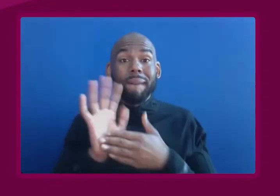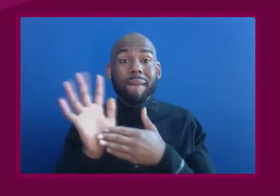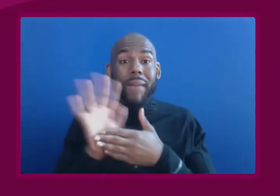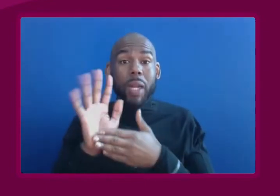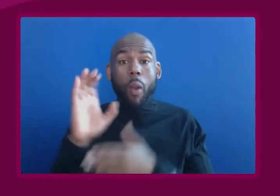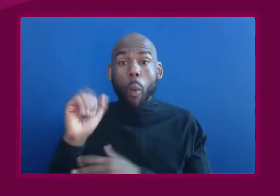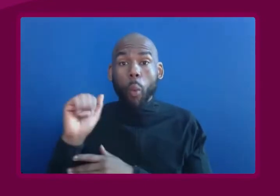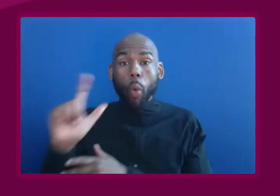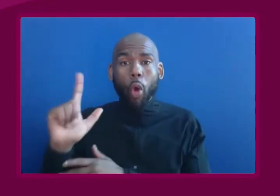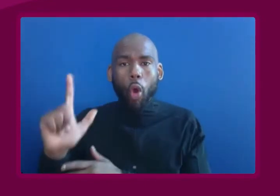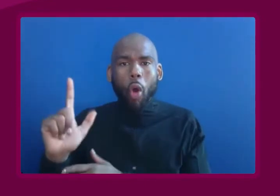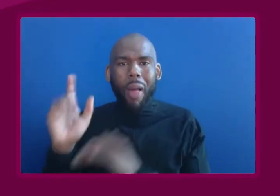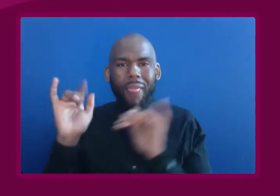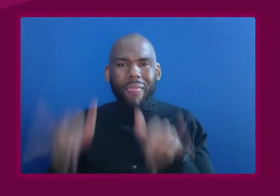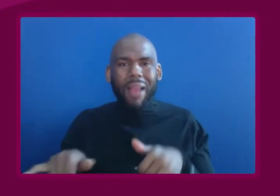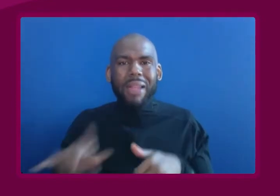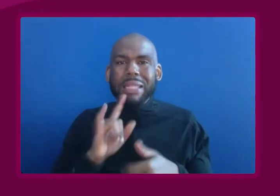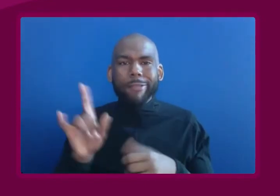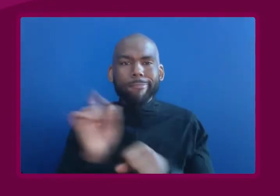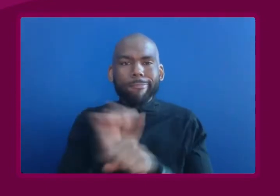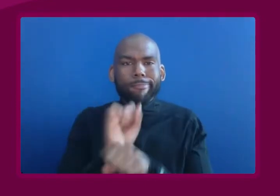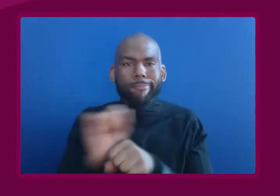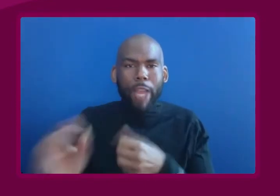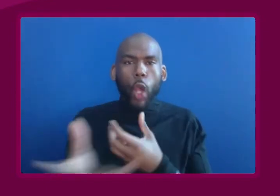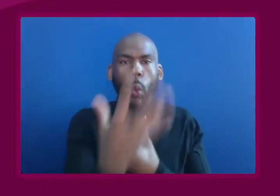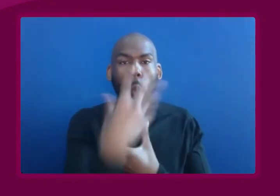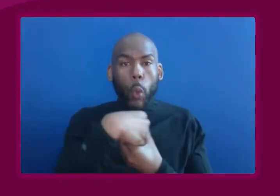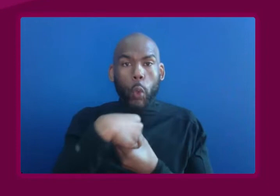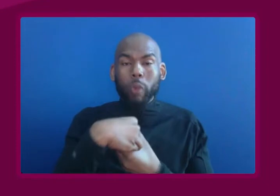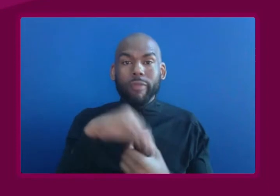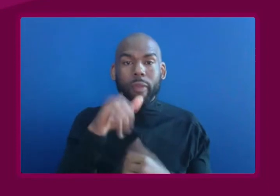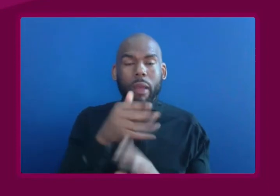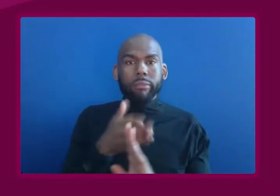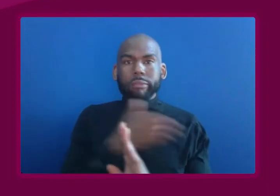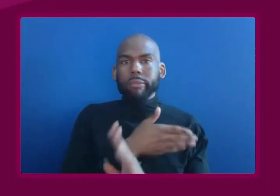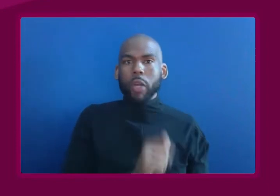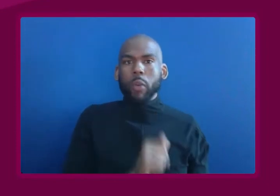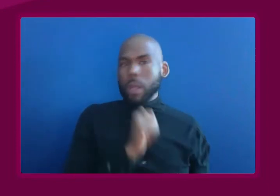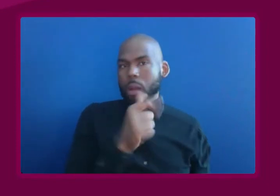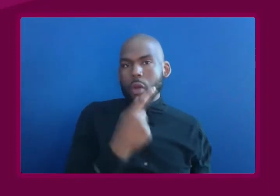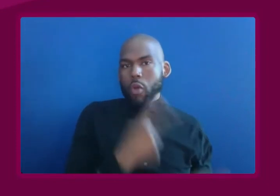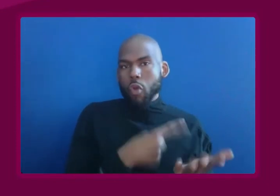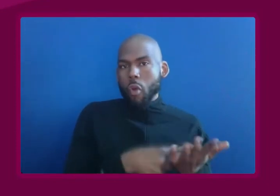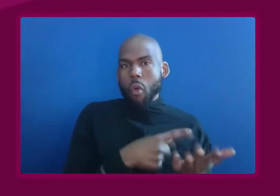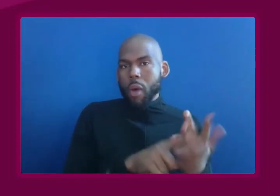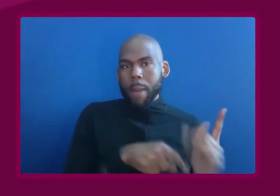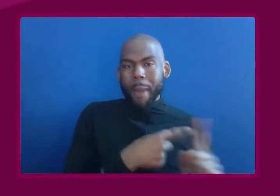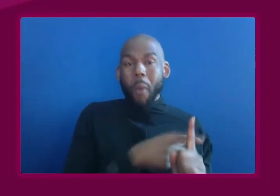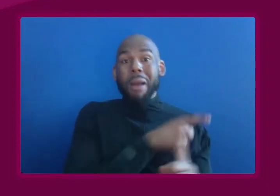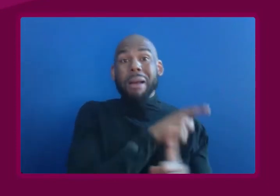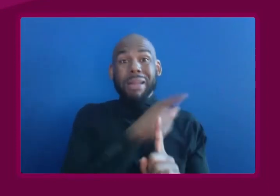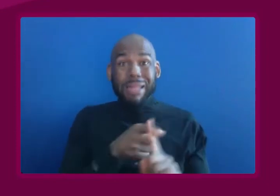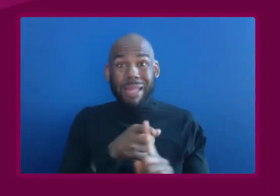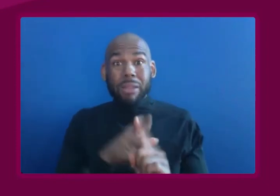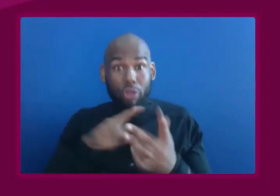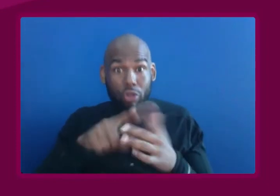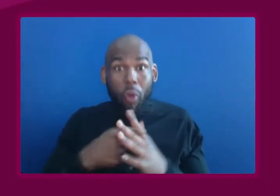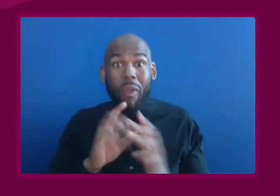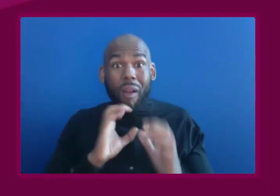And those are all things that weren't necessarily talked about until we started having the conversations around accessibility.